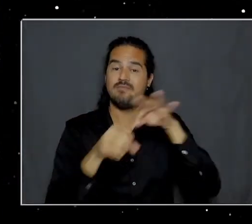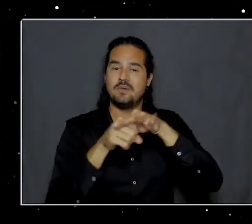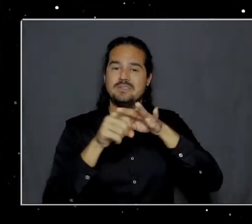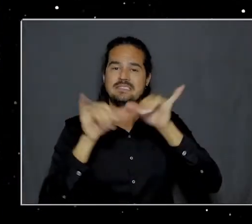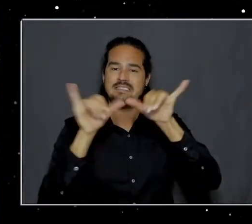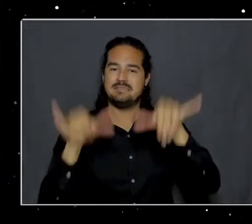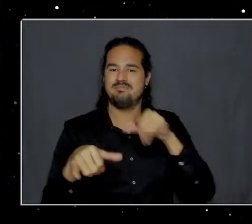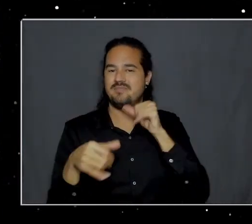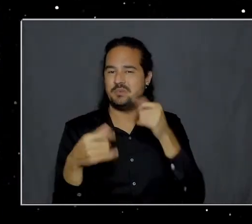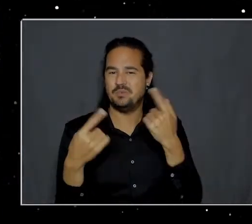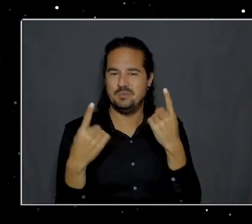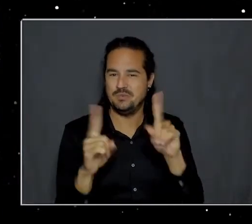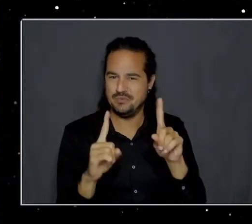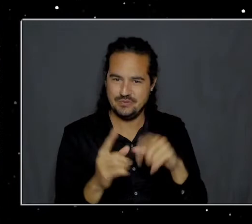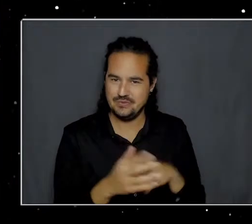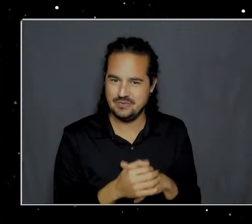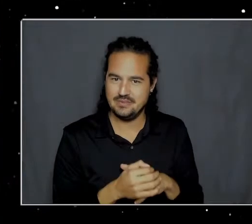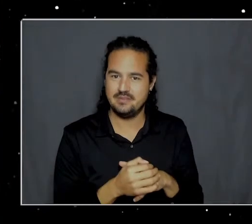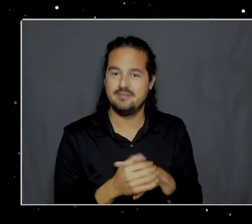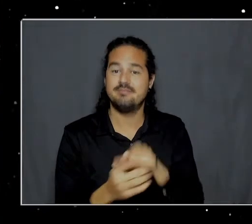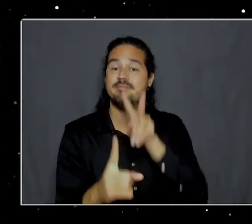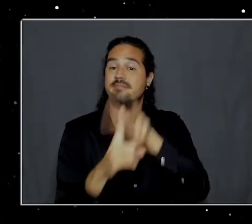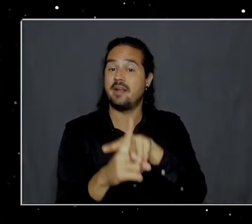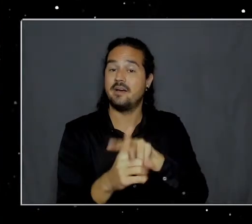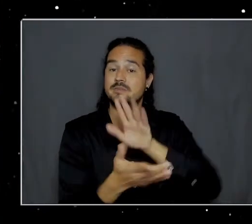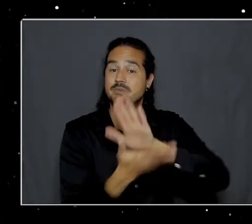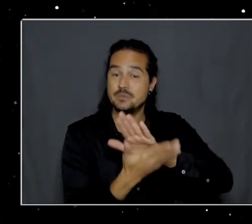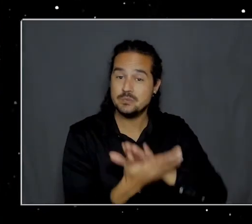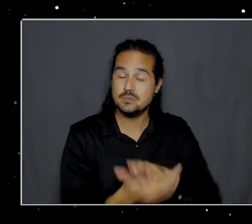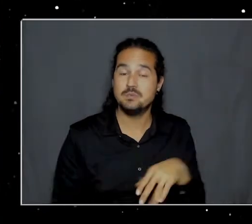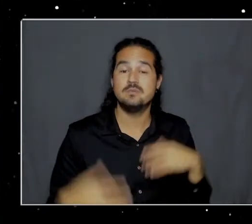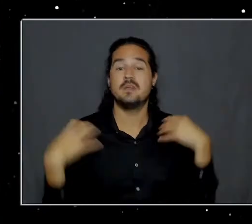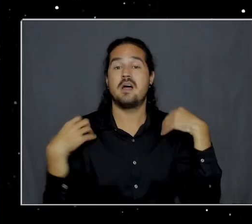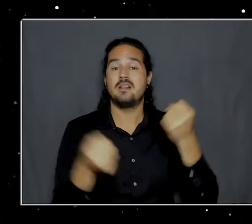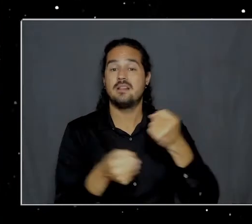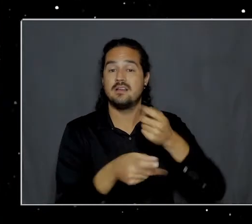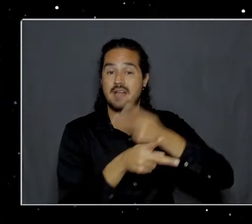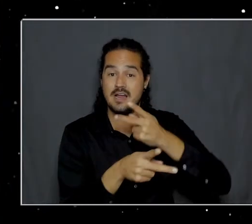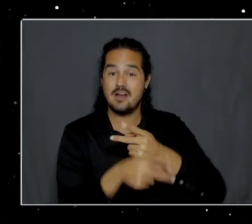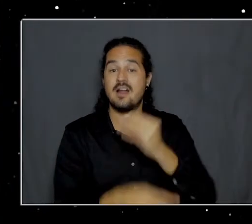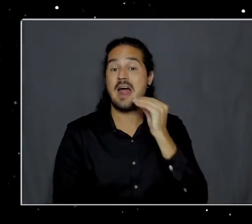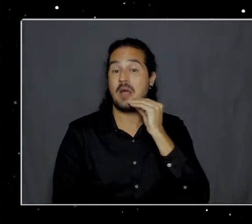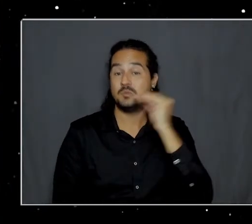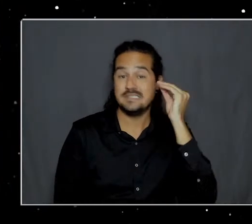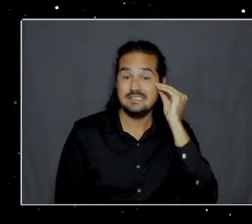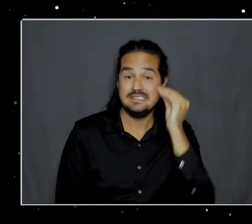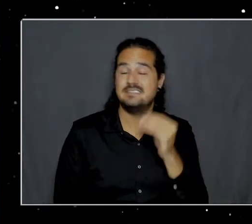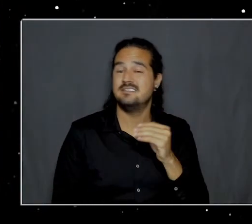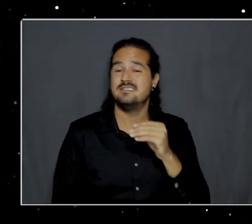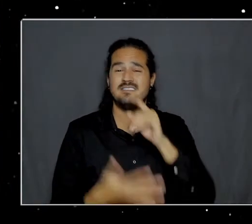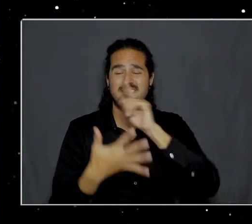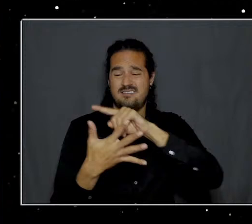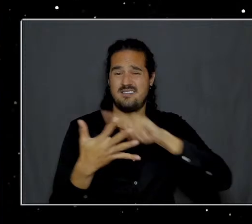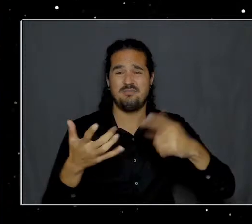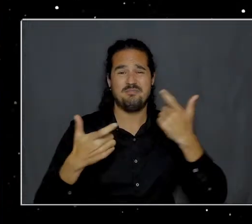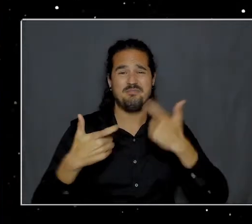ISSUE, THE ONE THING THAT THEY ALL AGREE ON IS THE VOTING SYSTEM IS NOT WORKING. AND I THINK YOU COULD DO THAT WITH SCHOOLS, YOU COULD DO THAT WITH HEALTHCARE, YOU COULD DO THAT WITH HOUSING.